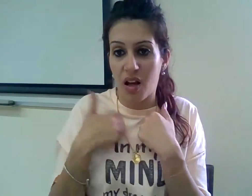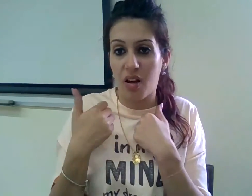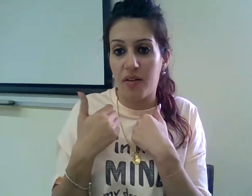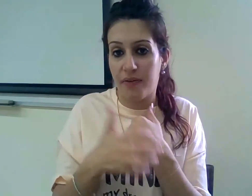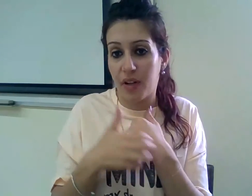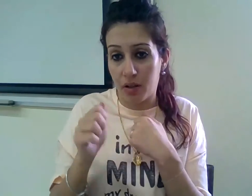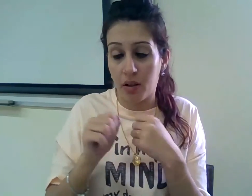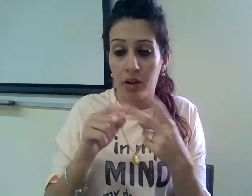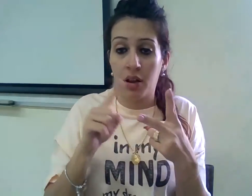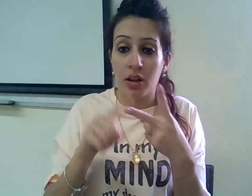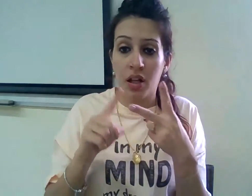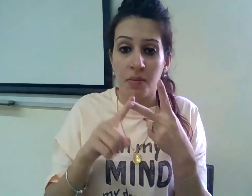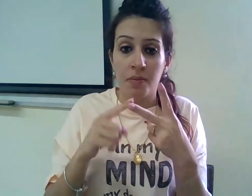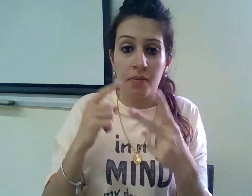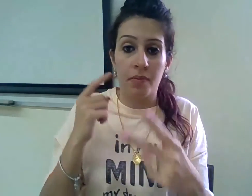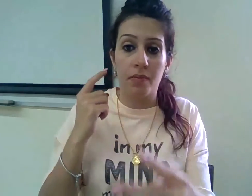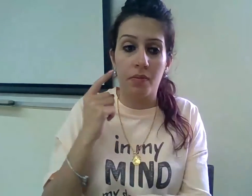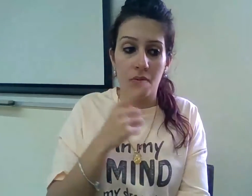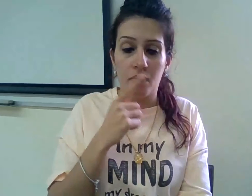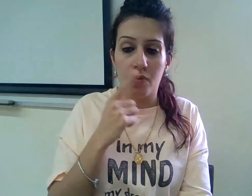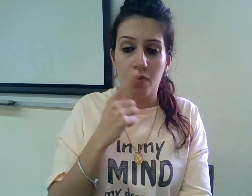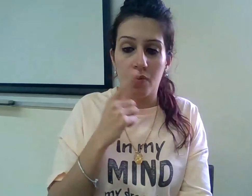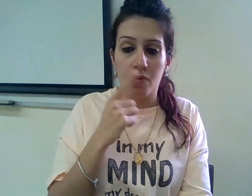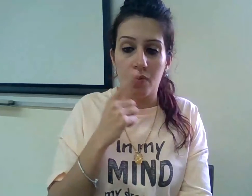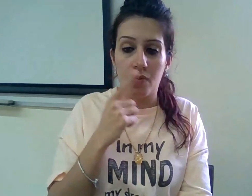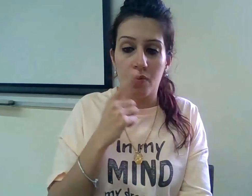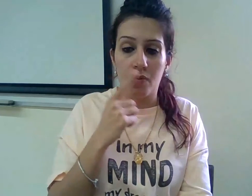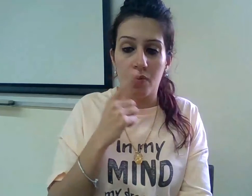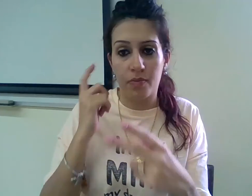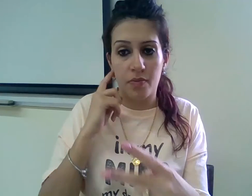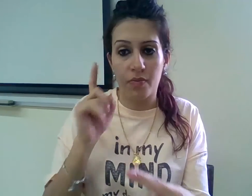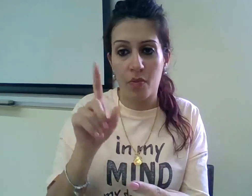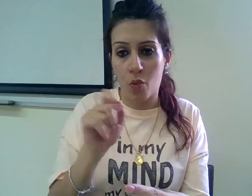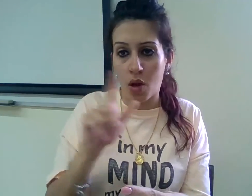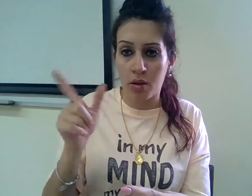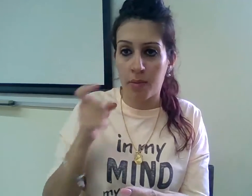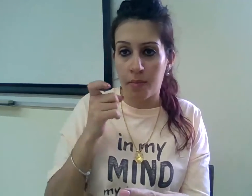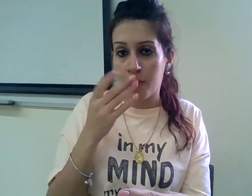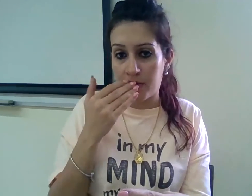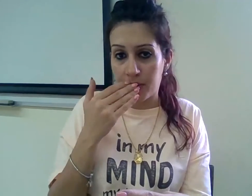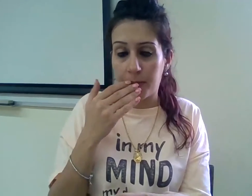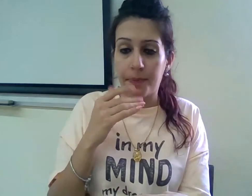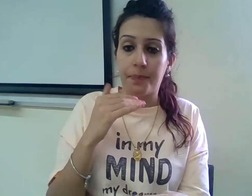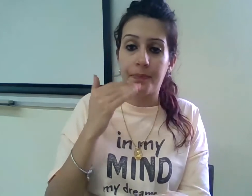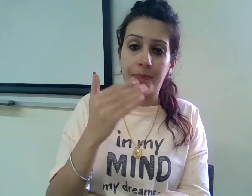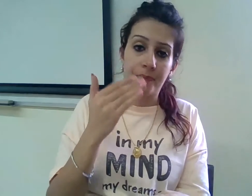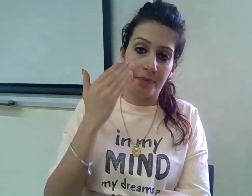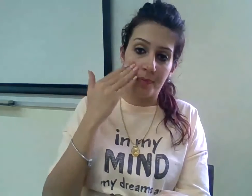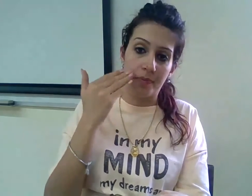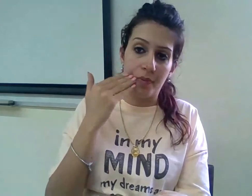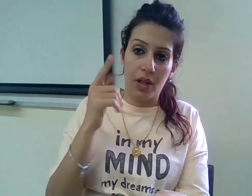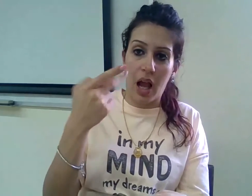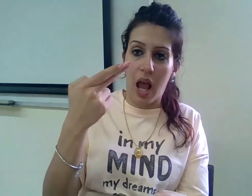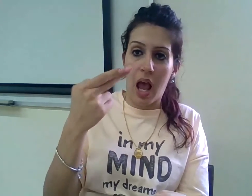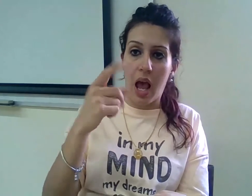is very much influenced by their own school experiences. So if you want to change what's happening,